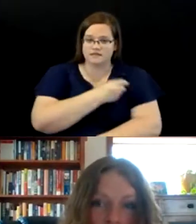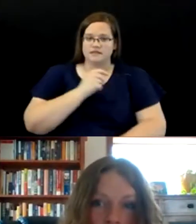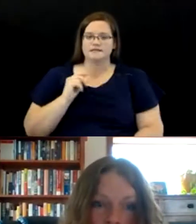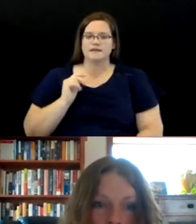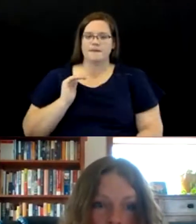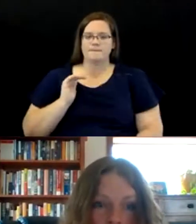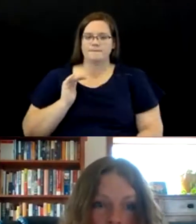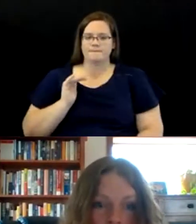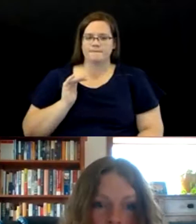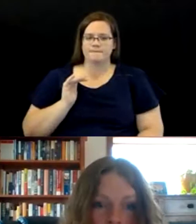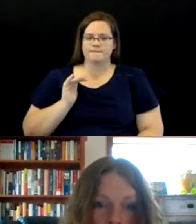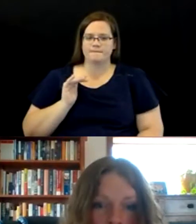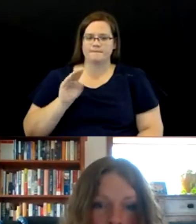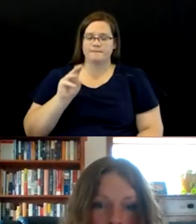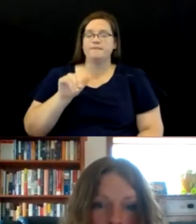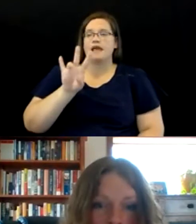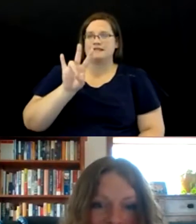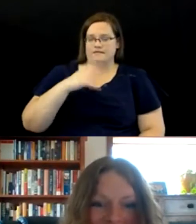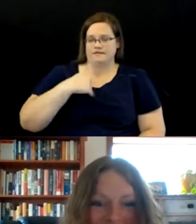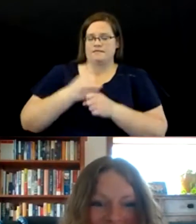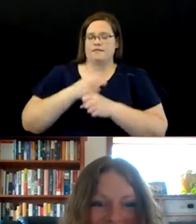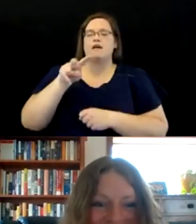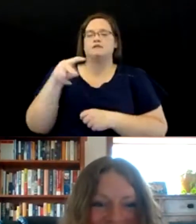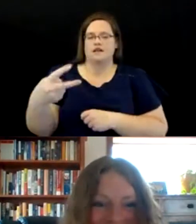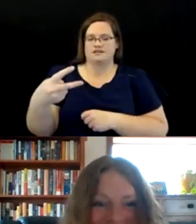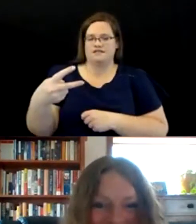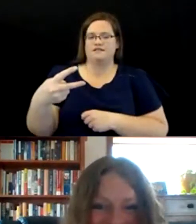On May 7th, I'm getting my second vaccine. May 7th .